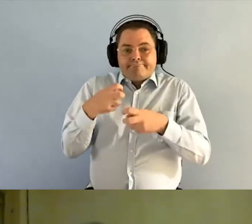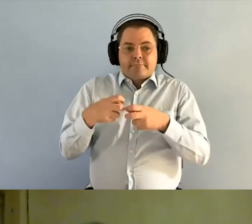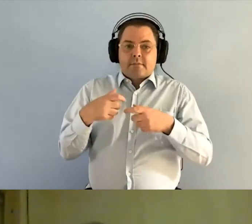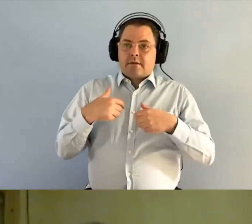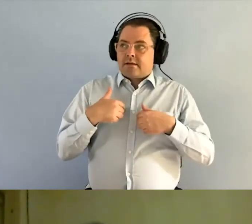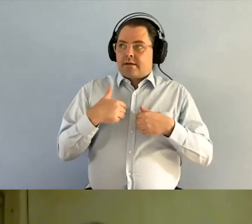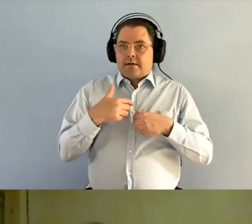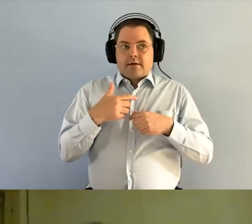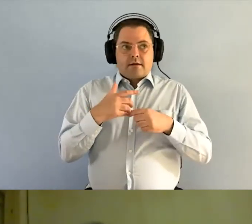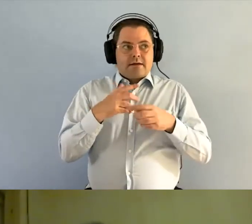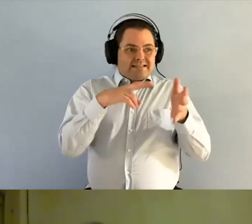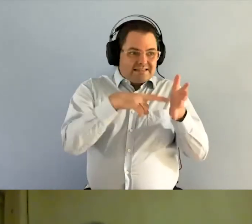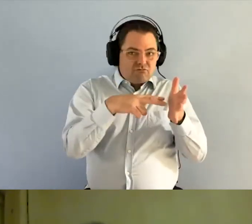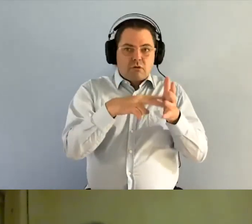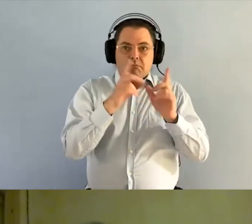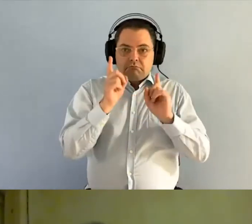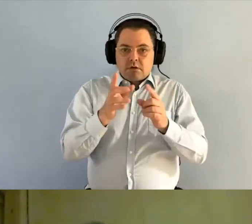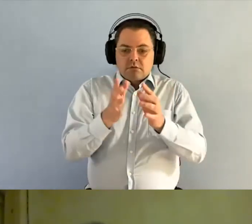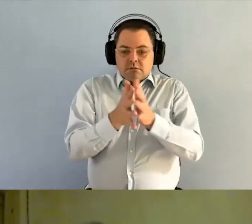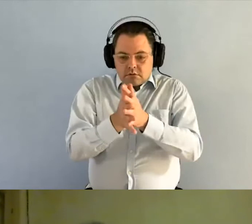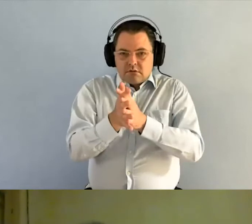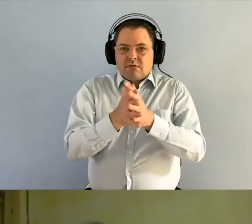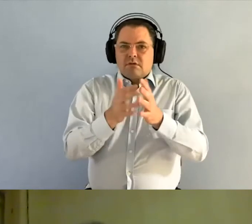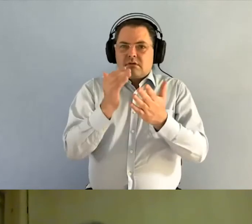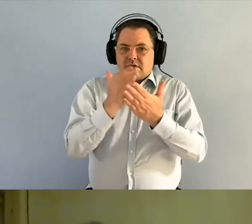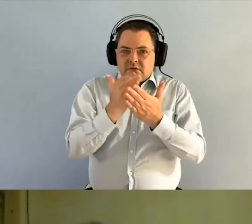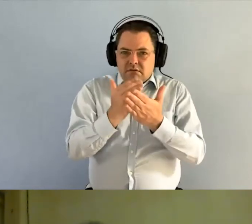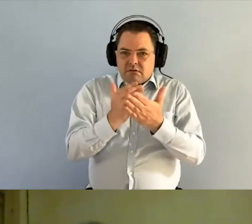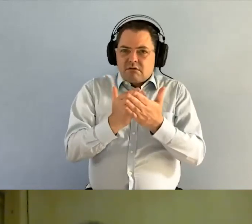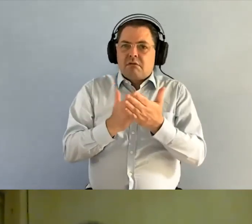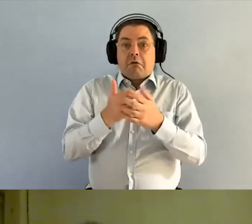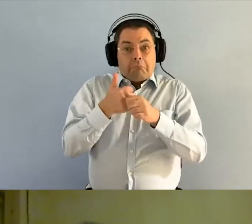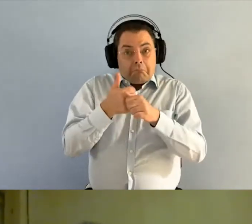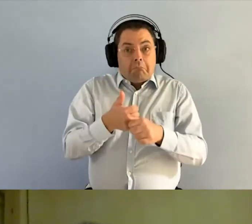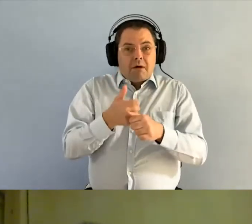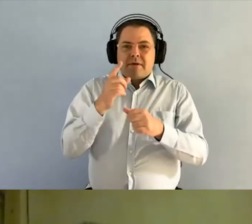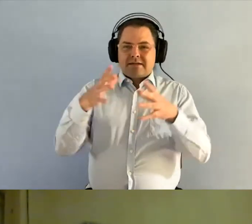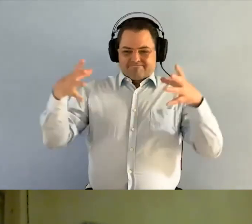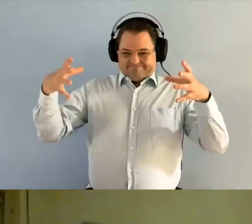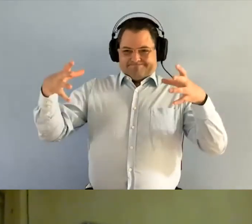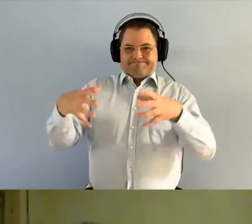in one place in one tent. I followed all